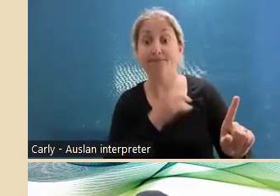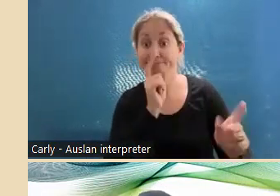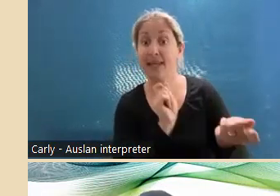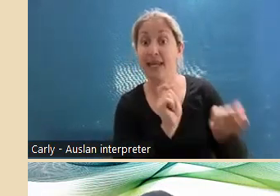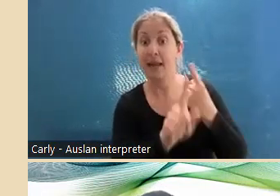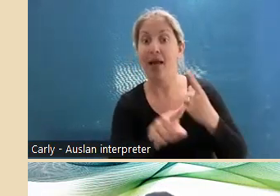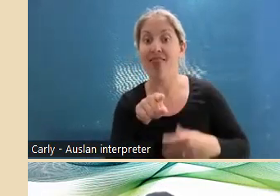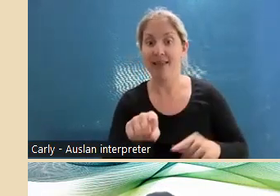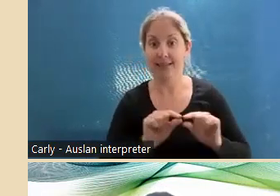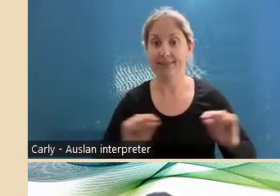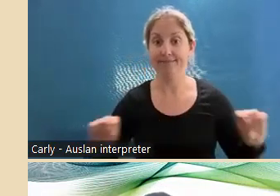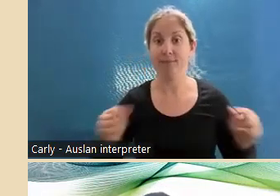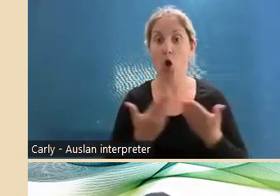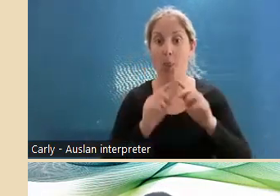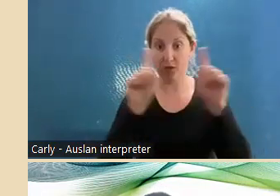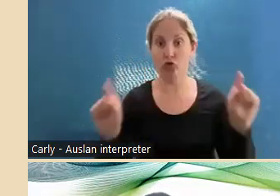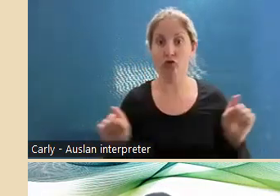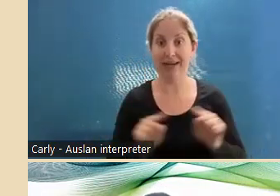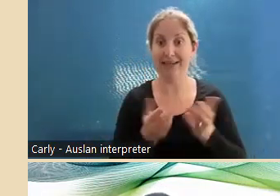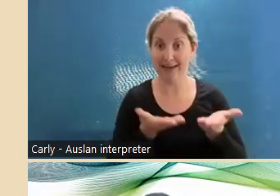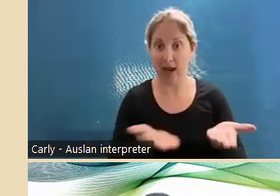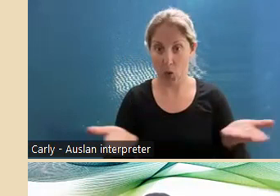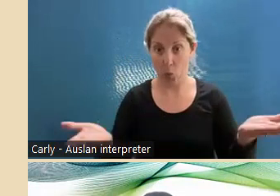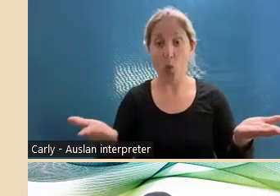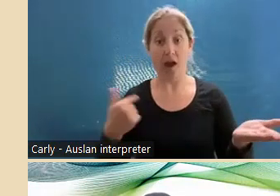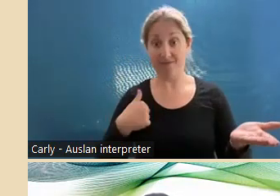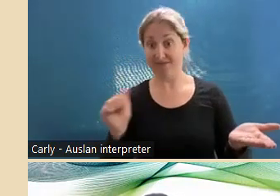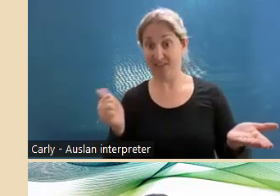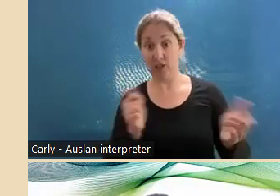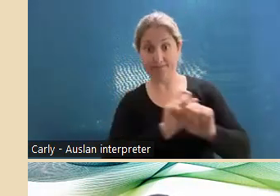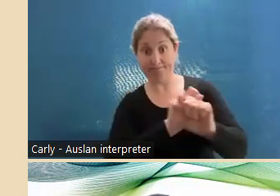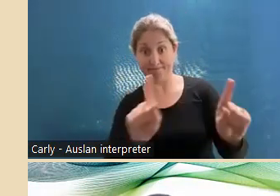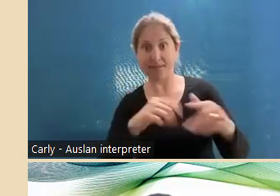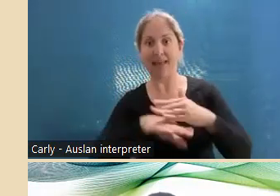on the screen now, and which has also just been posted in the chat.